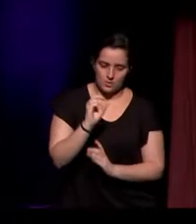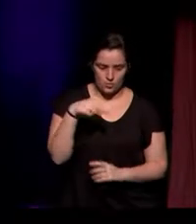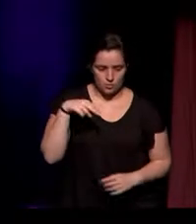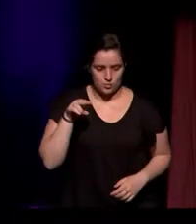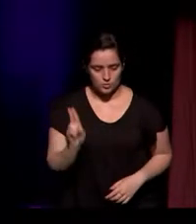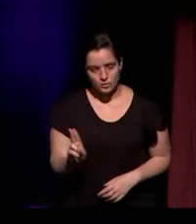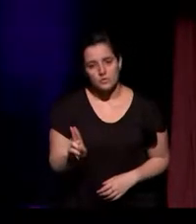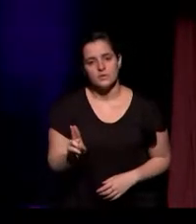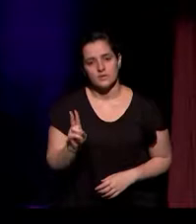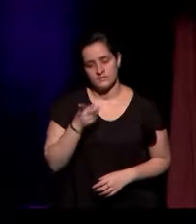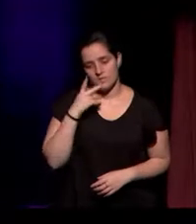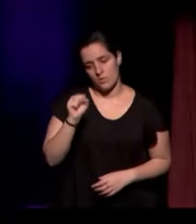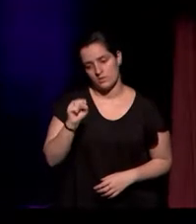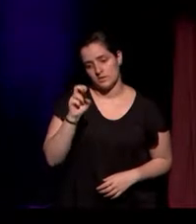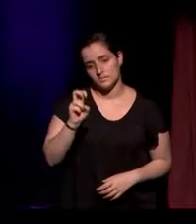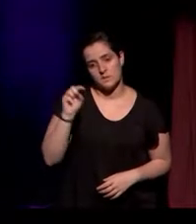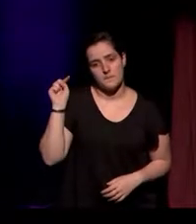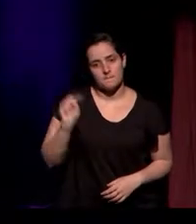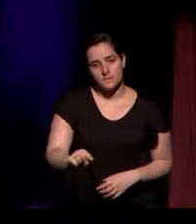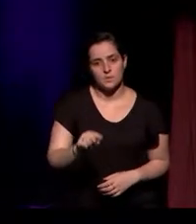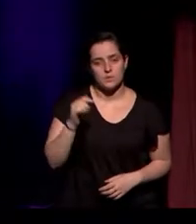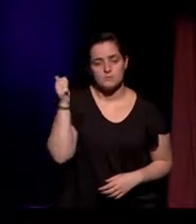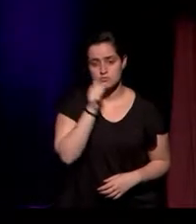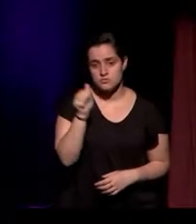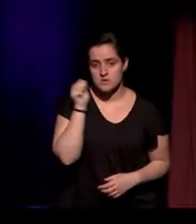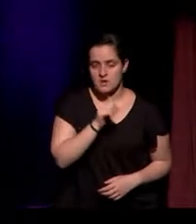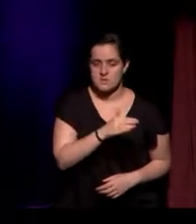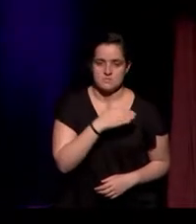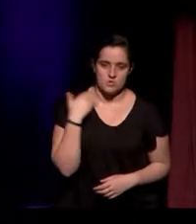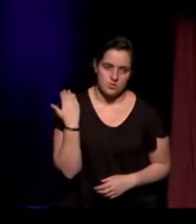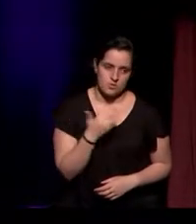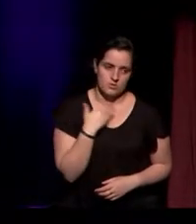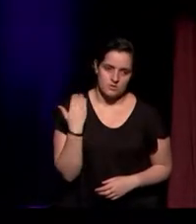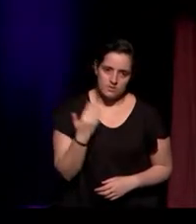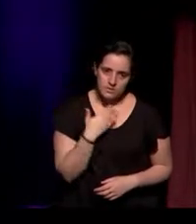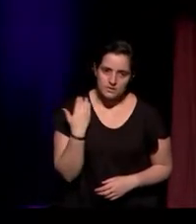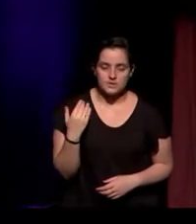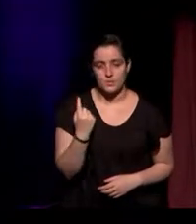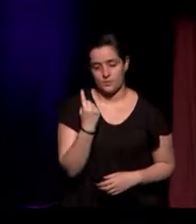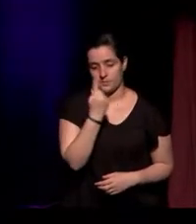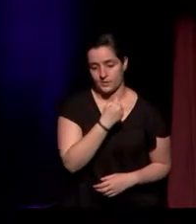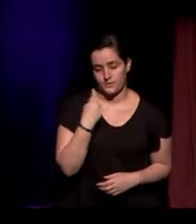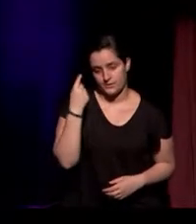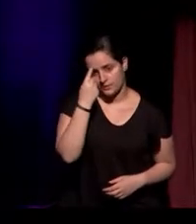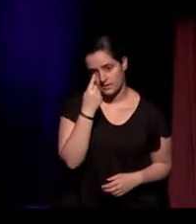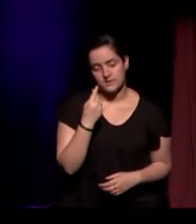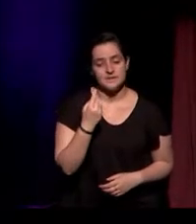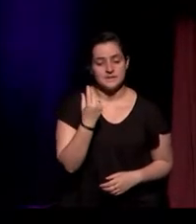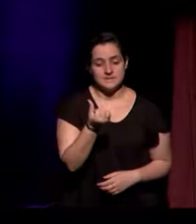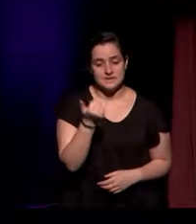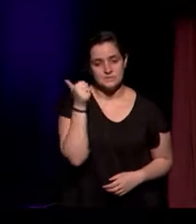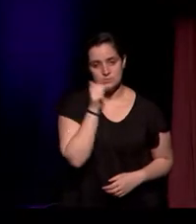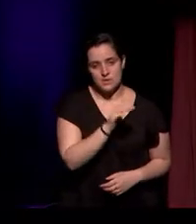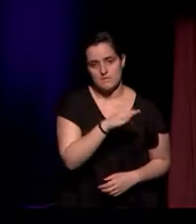that 85,000 women die, every hour, 6 women die in the world,